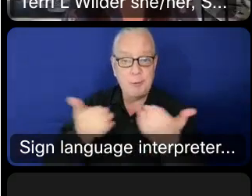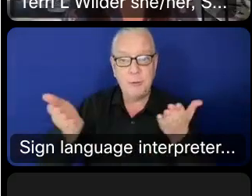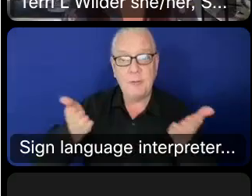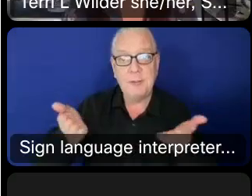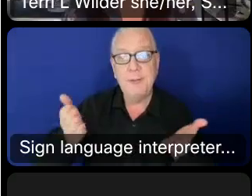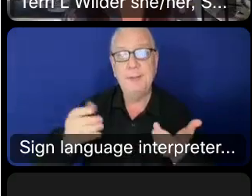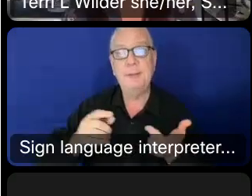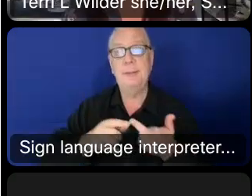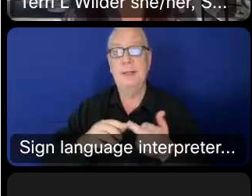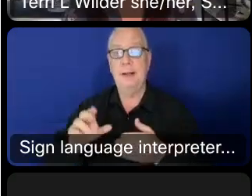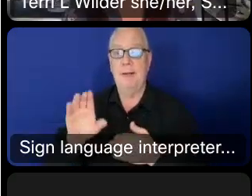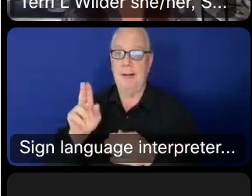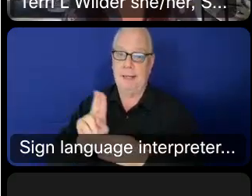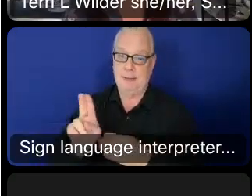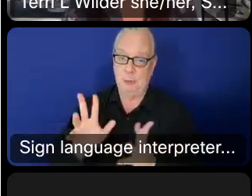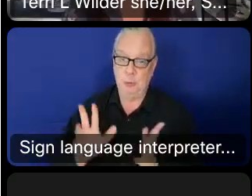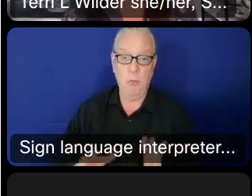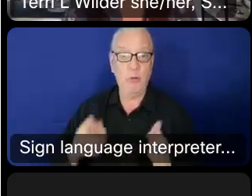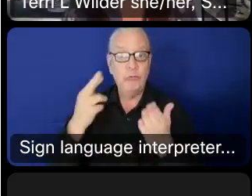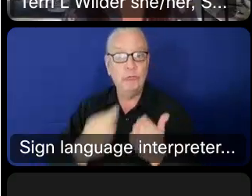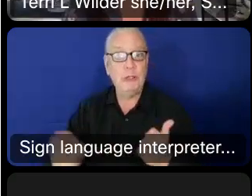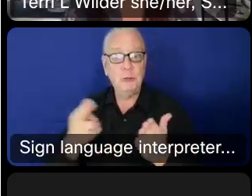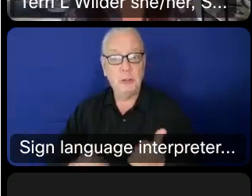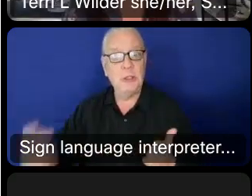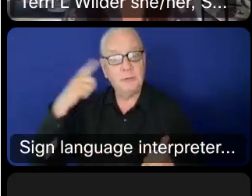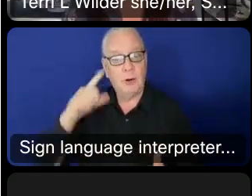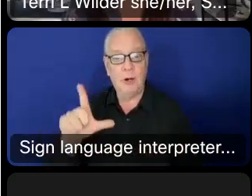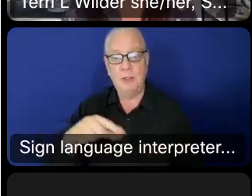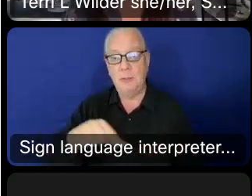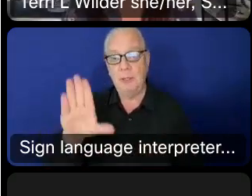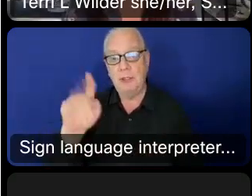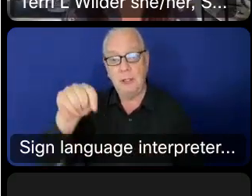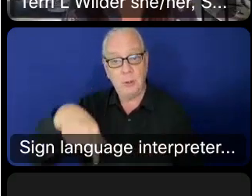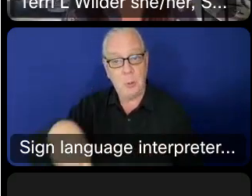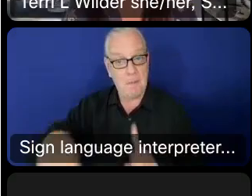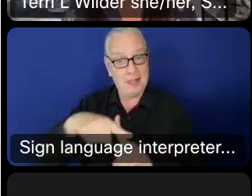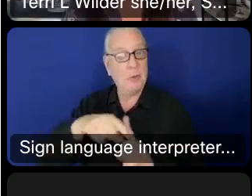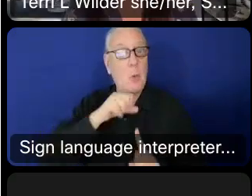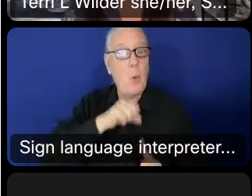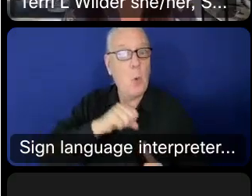consumer resources to LGBTQ+ older people and their